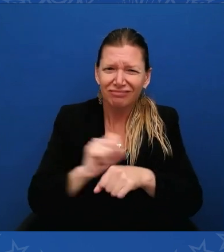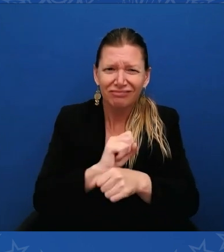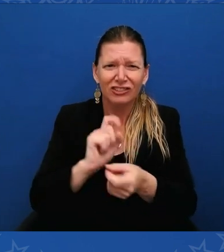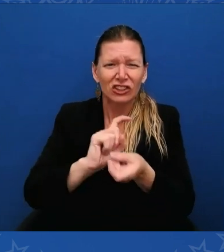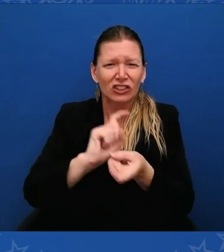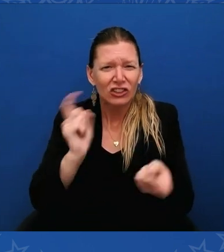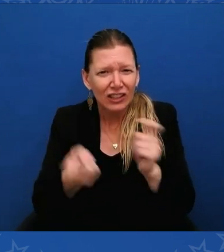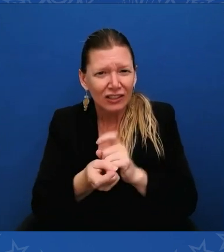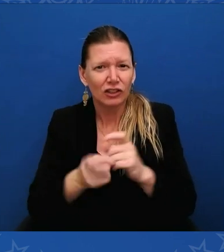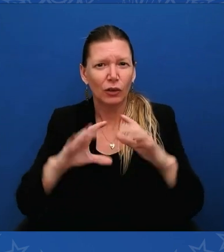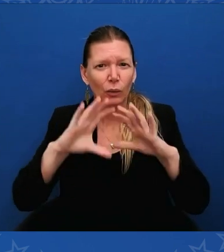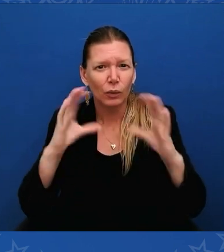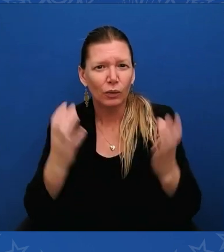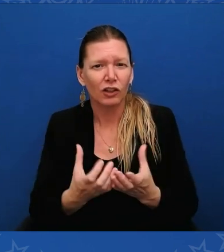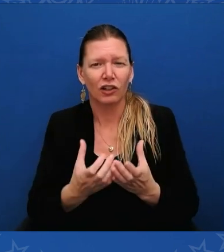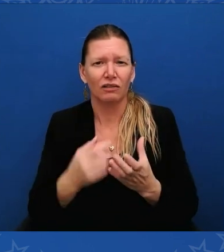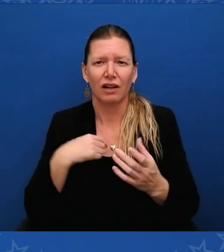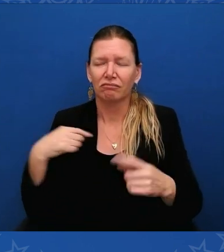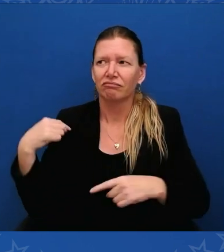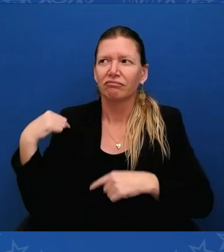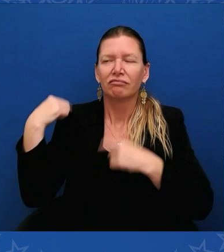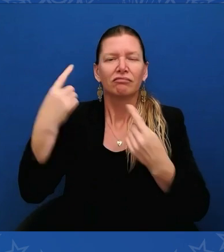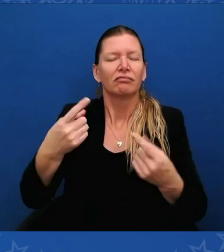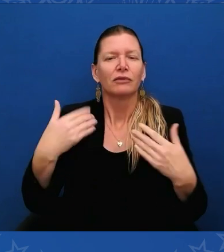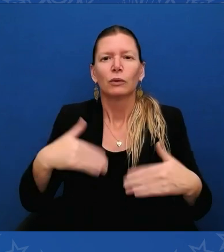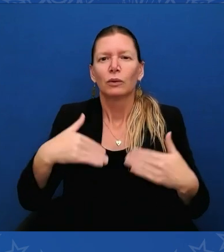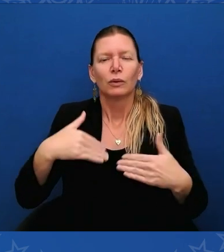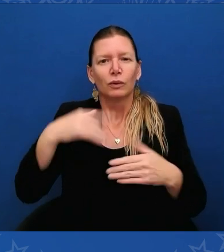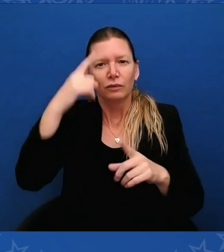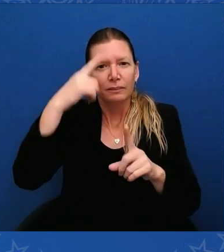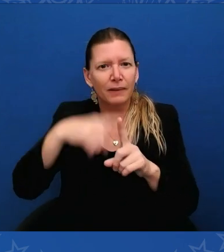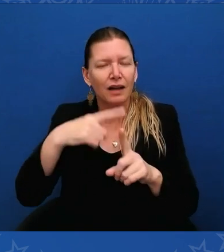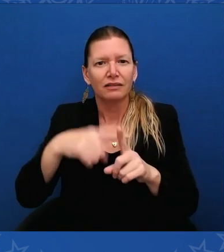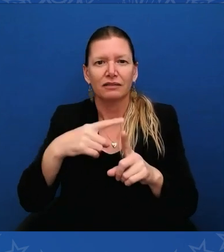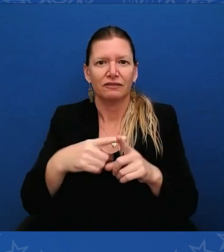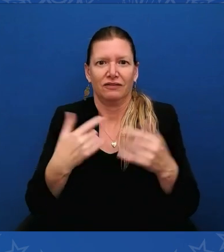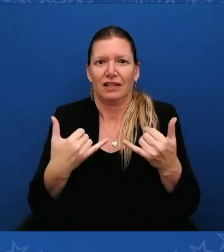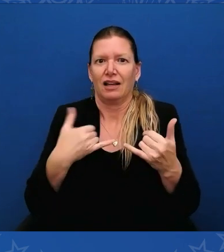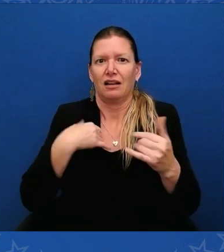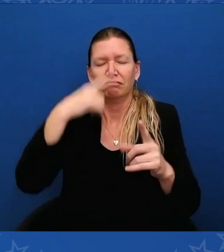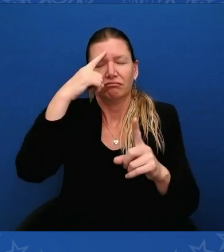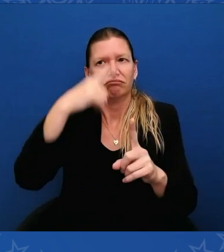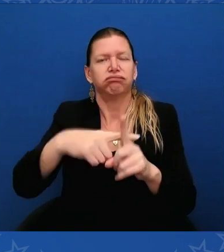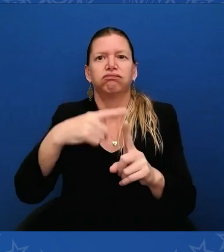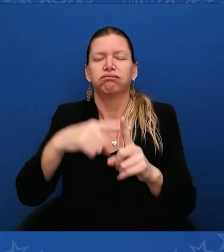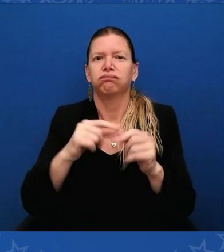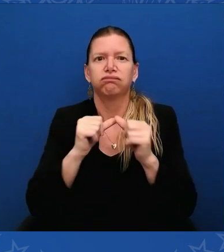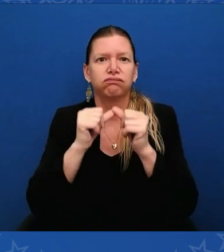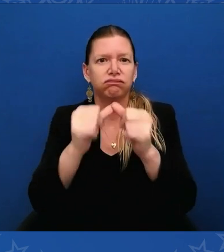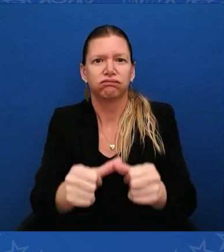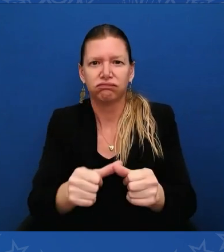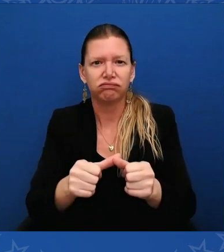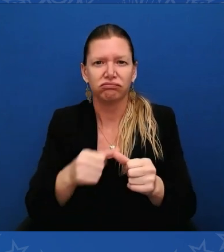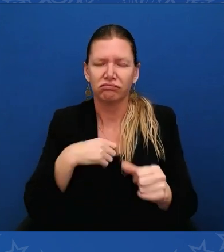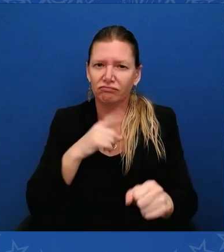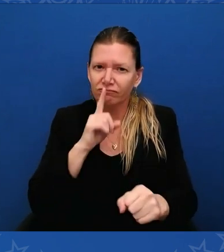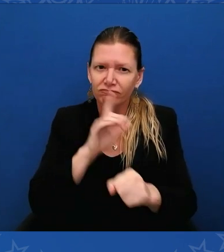We just have to remember who we are. Ladies and gentlemen, 25 of every 100 high school students